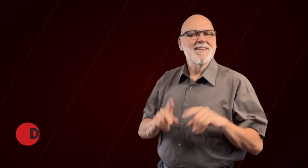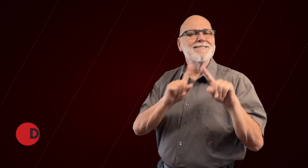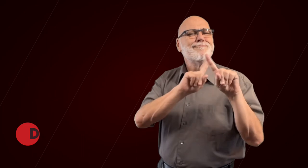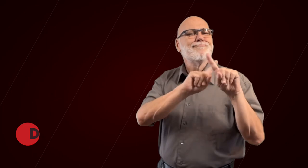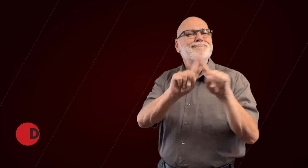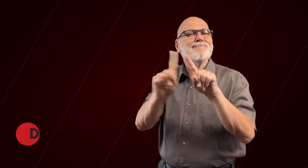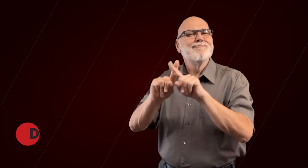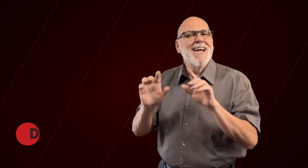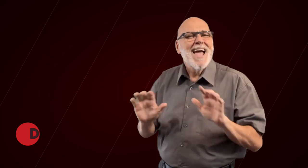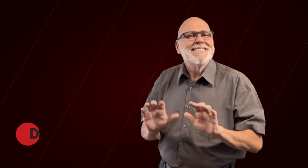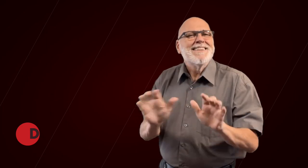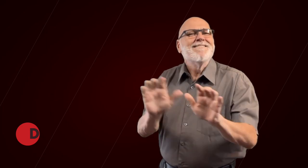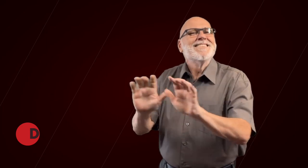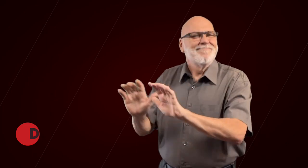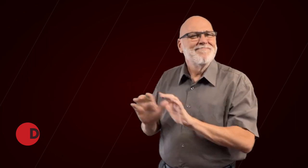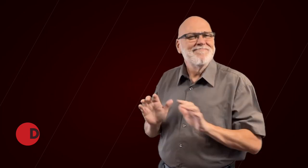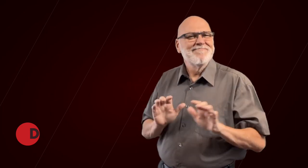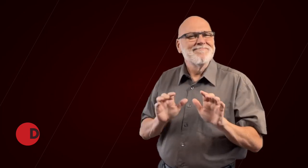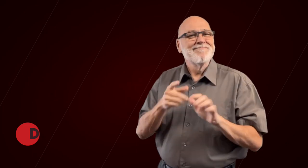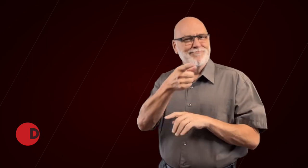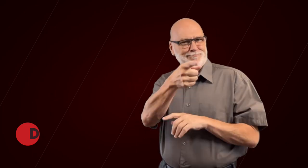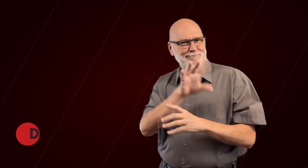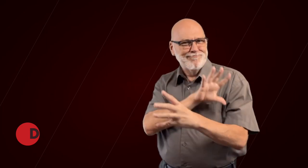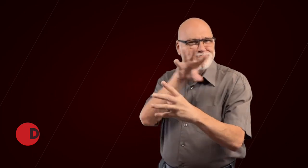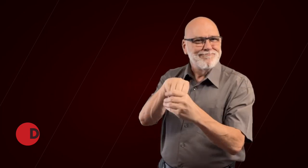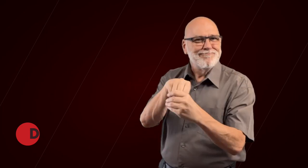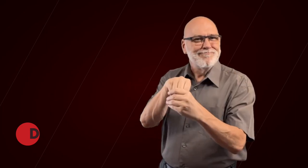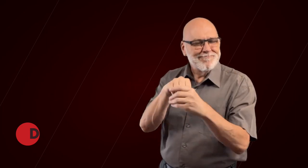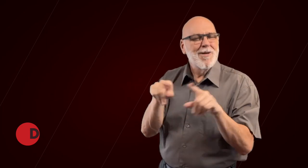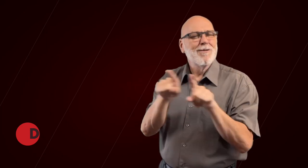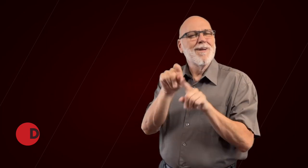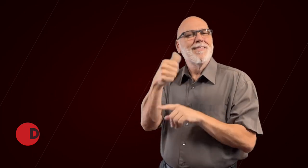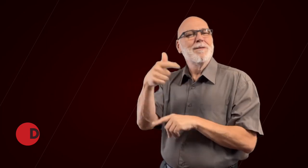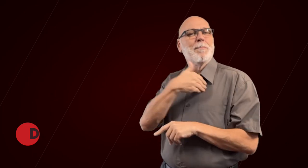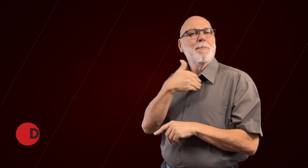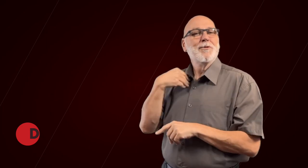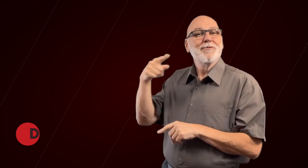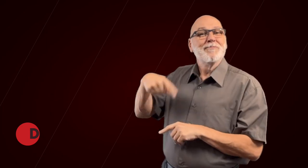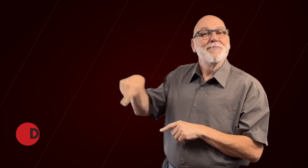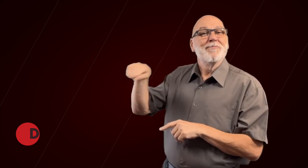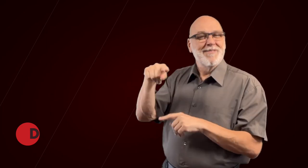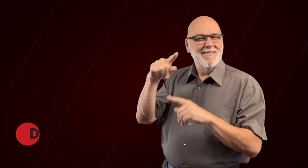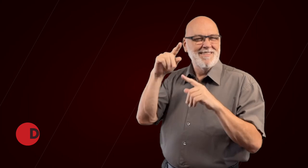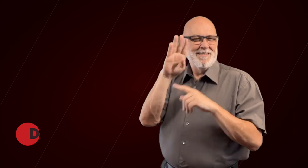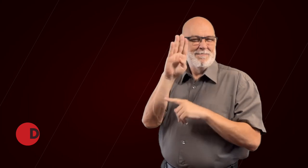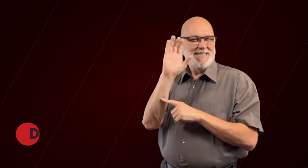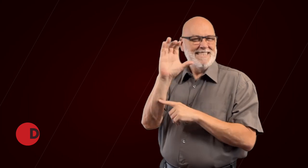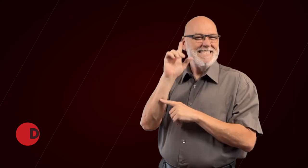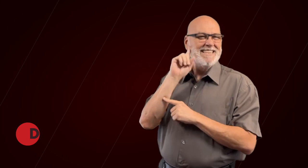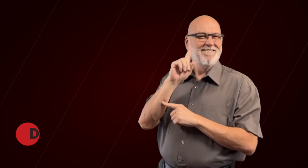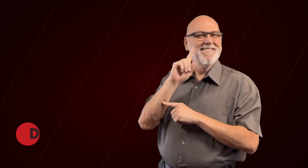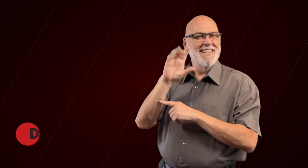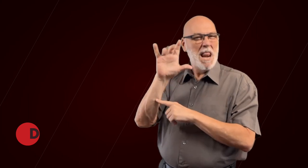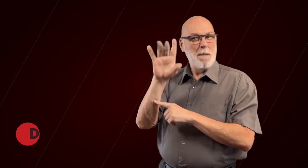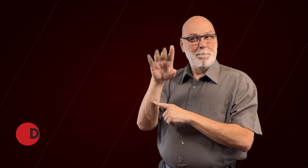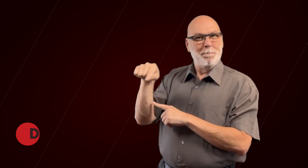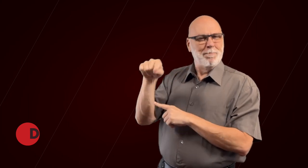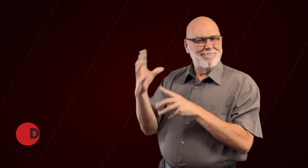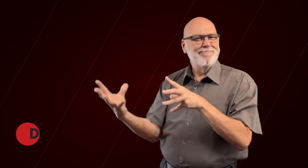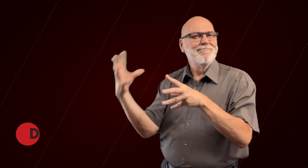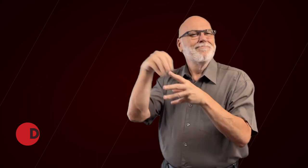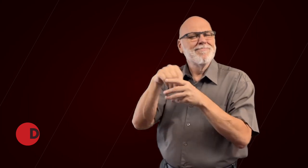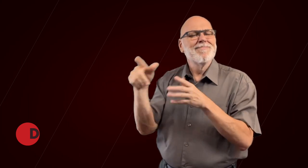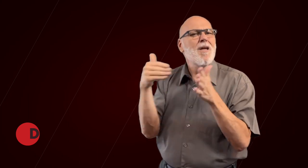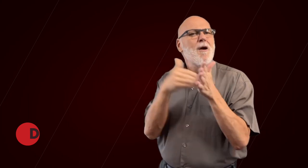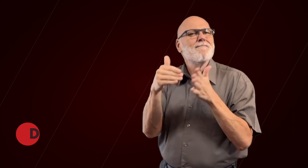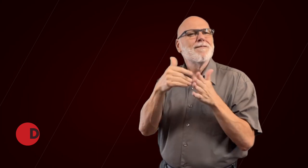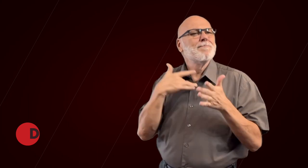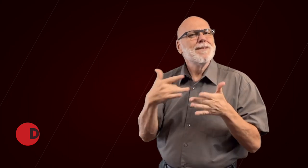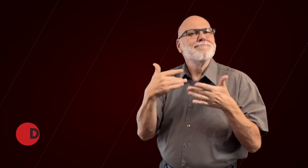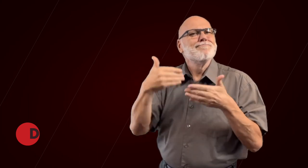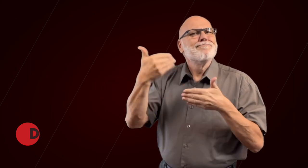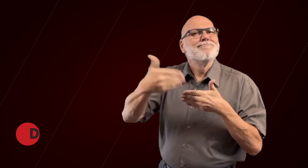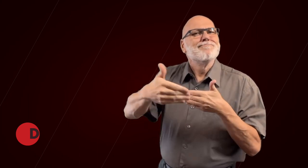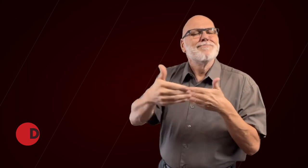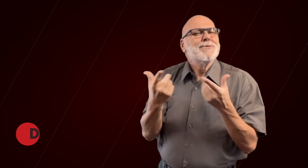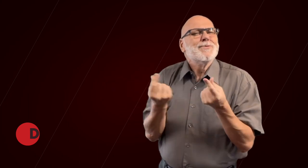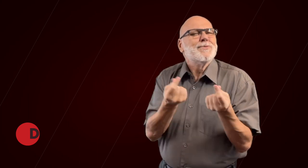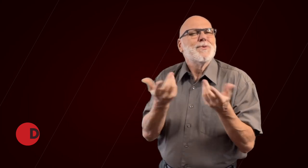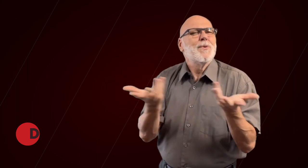What activities do you and the other members of the BC Deaf Club often do?